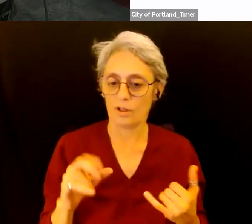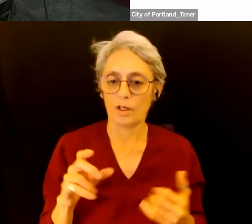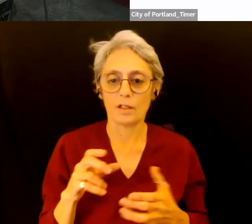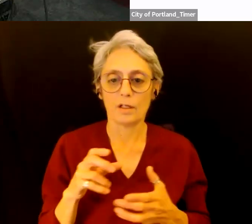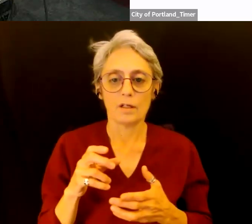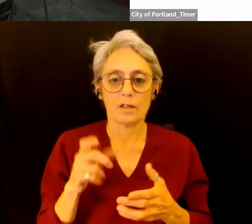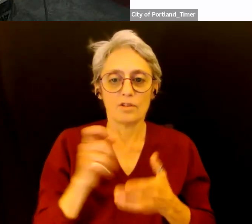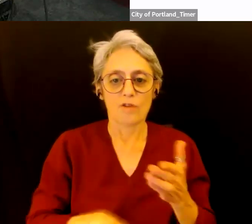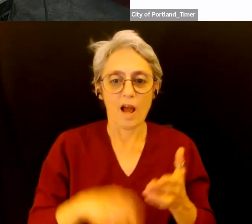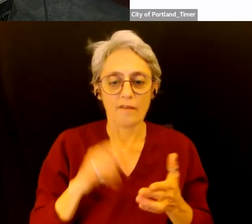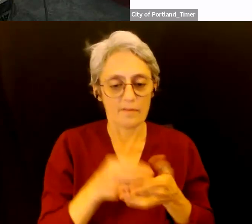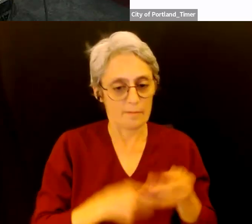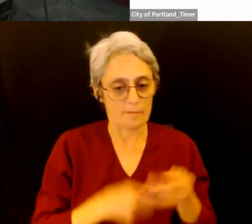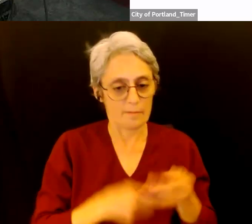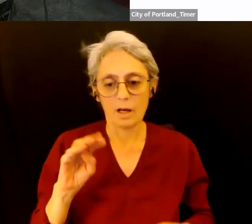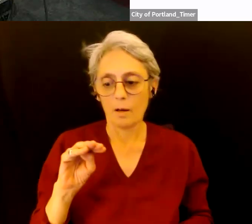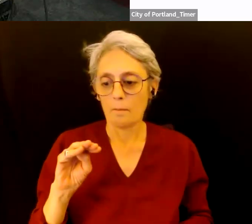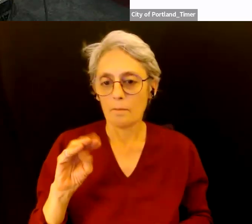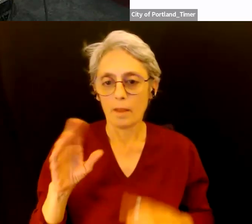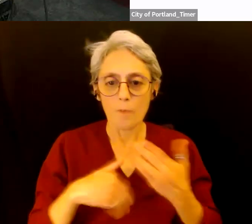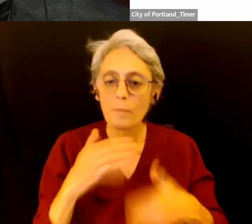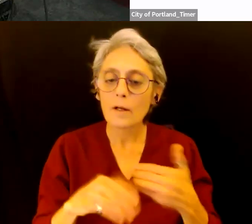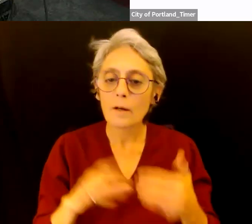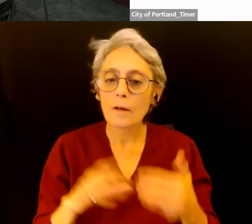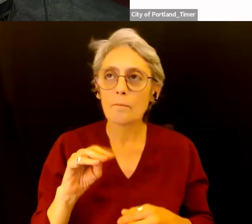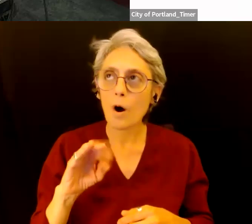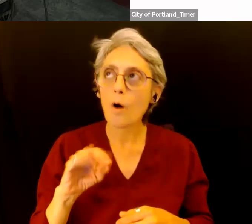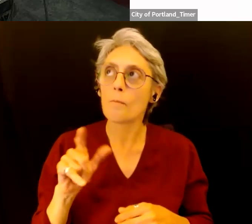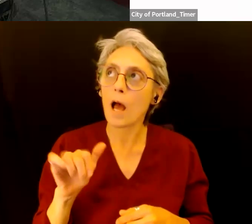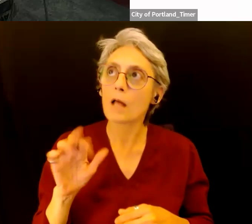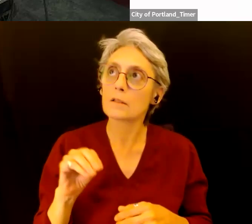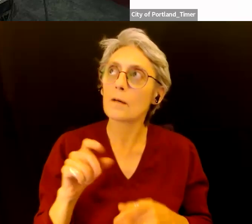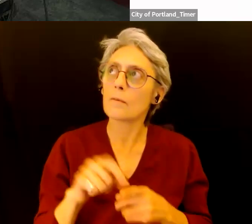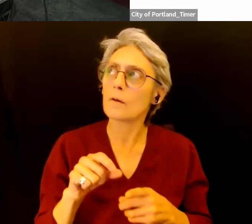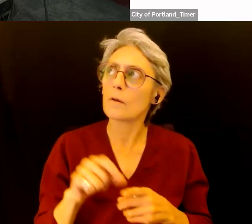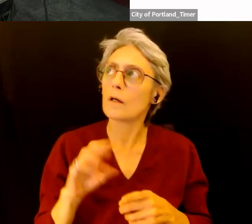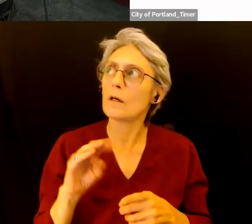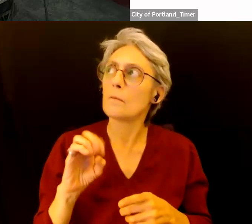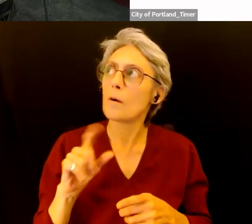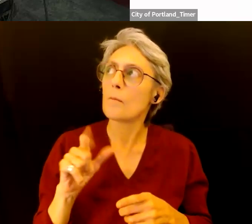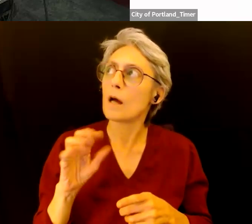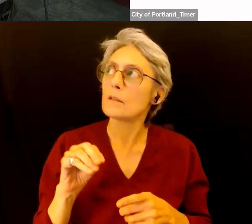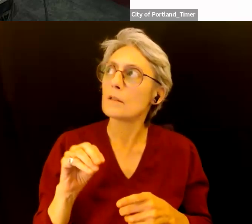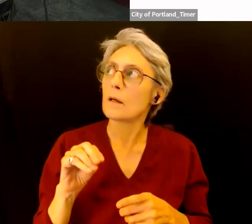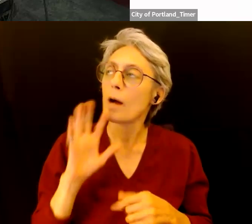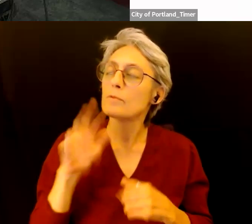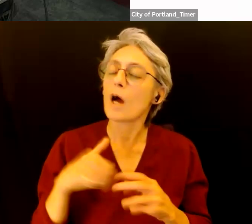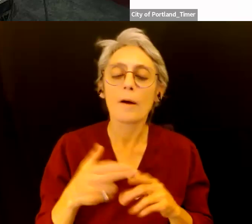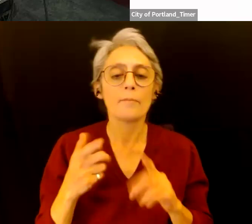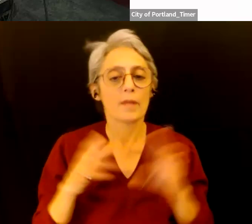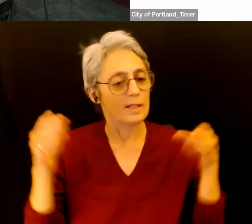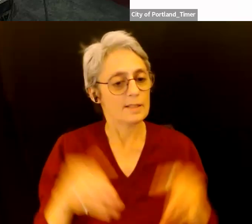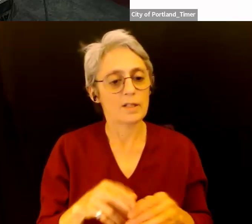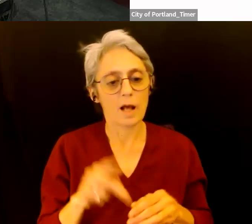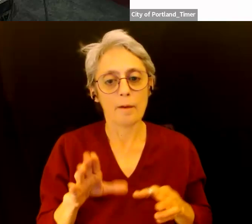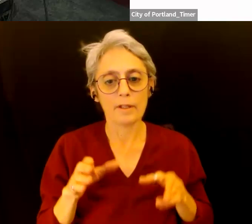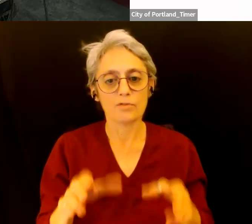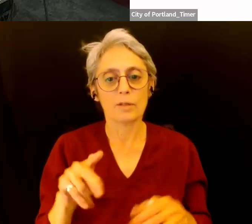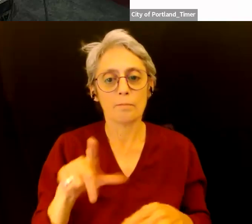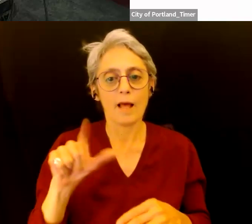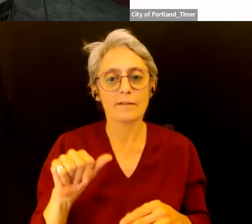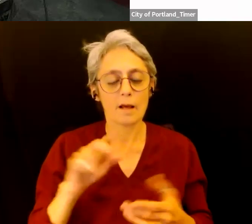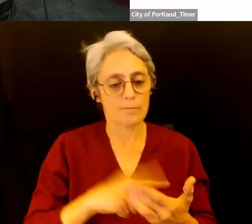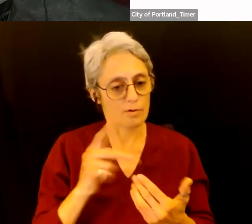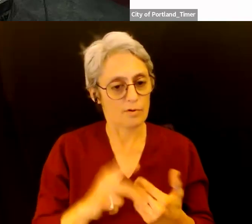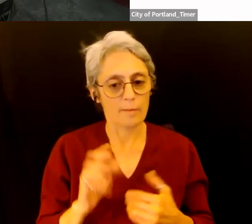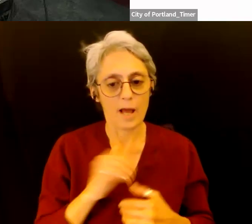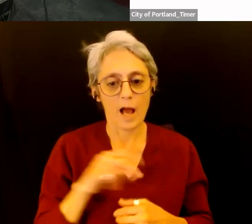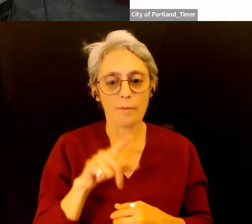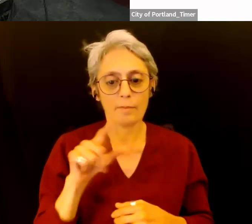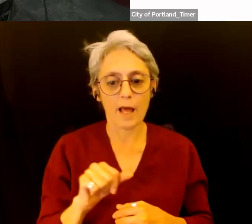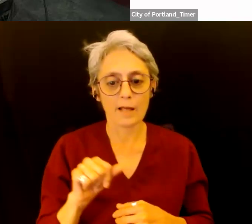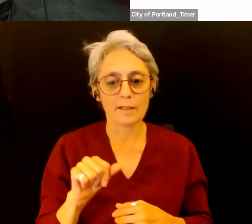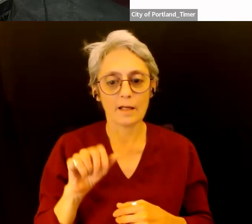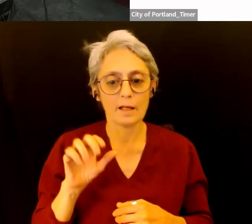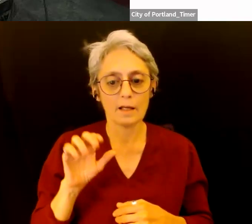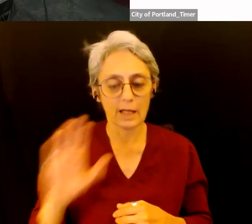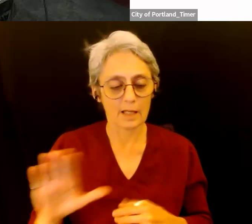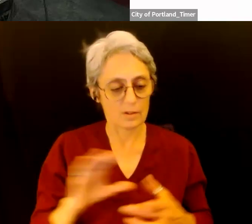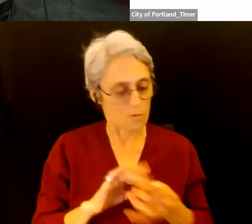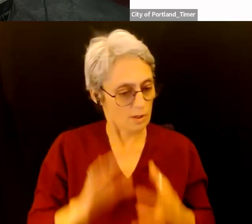The momentum the momentum I'm talking about is centered on the Public Street Plaza program. Our plazas coordinator has helped us couldn't be in meetings.